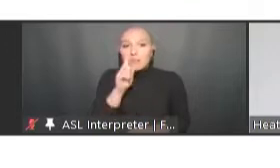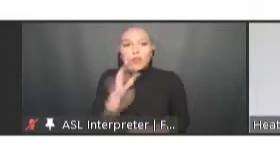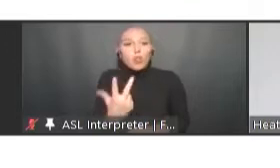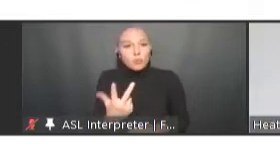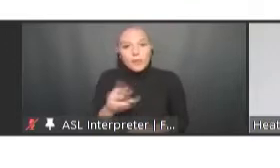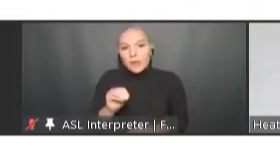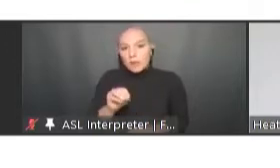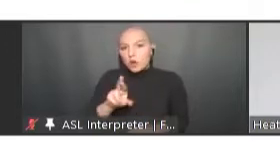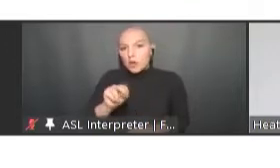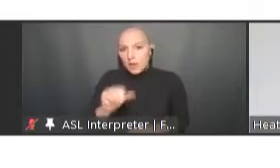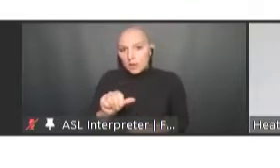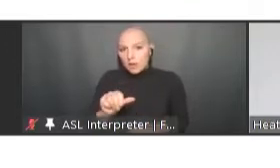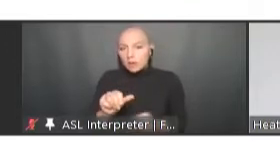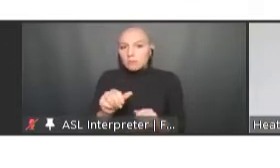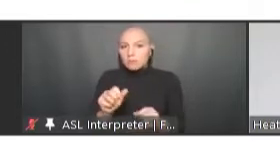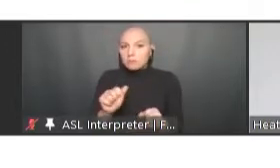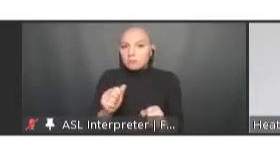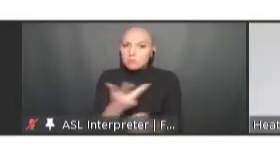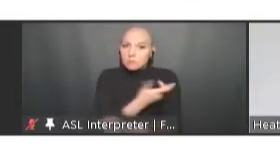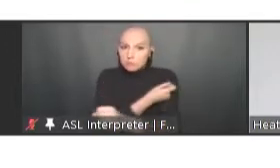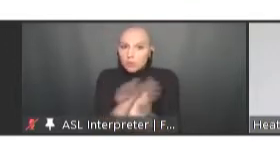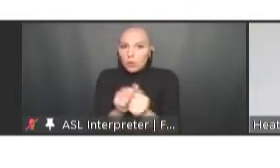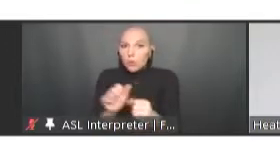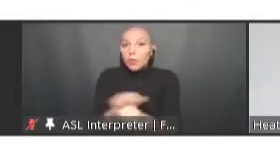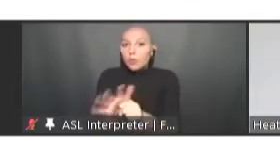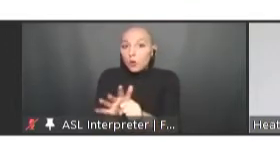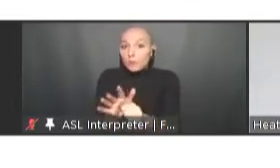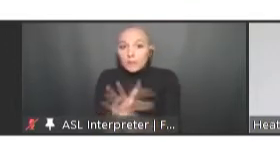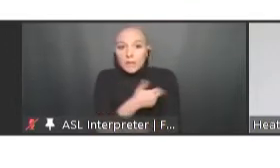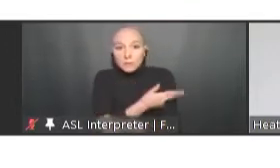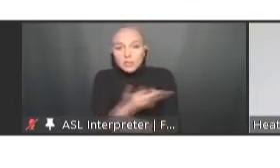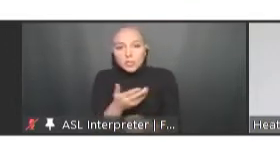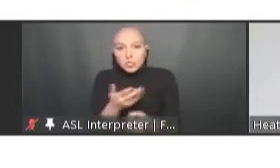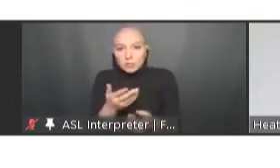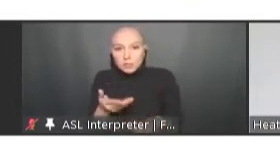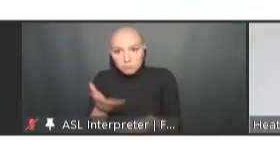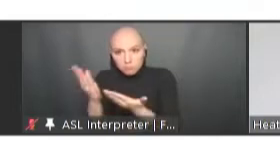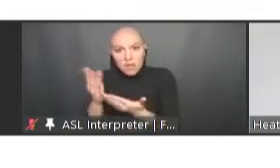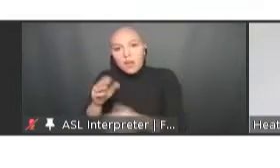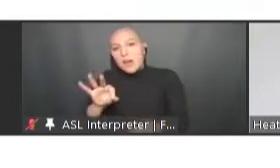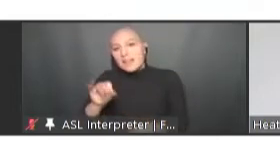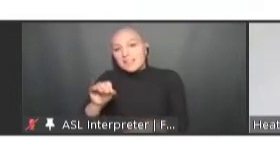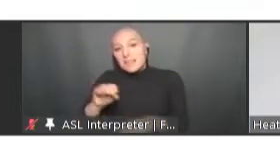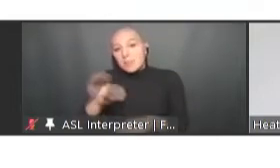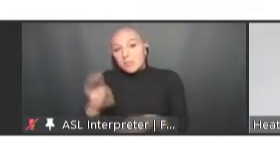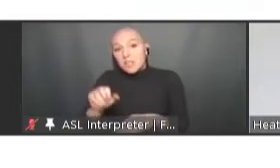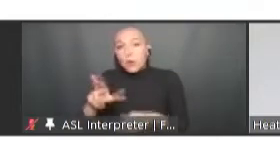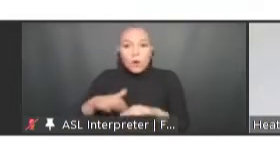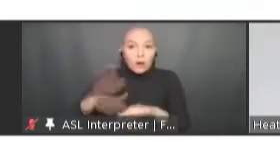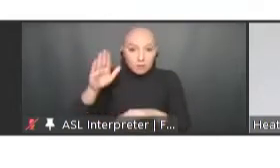against COVID-19 associated hospitalization was 90 percent or higher during Omicron. Next slide.